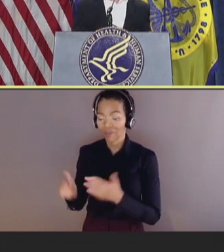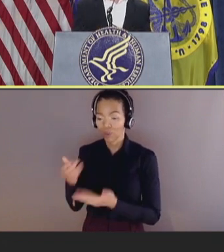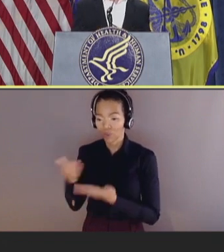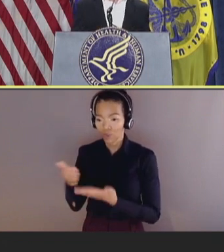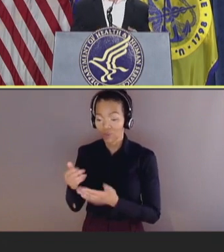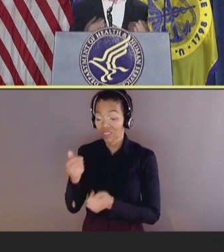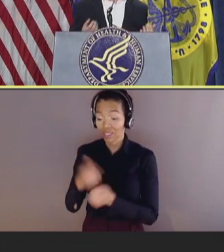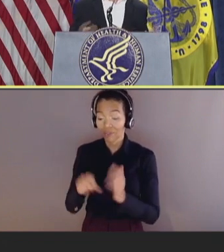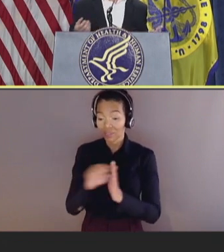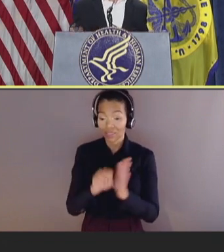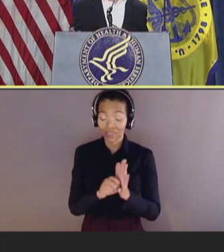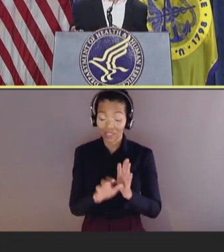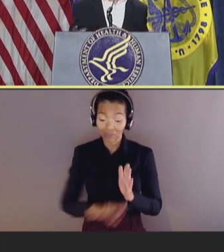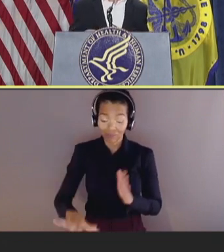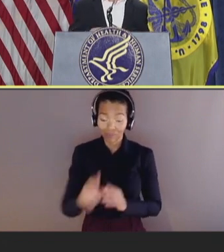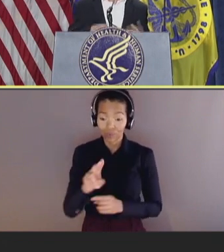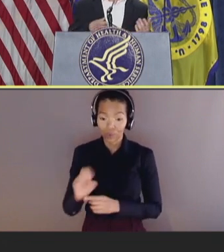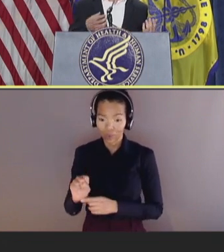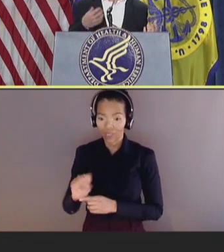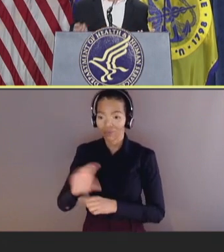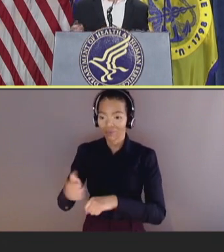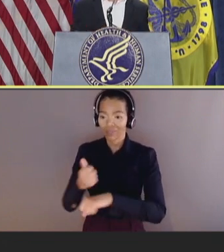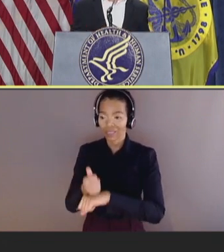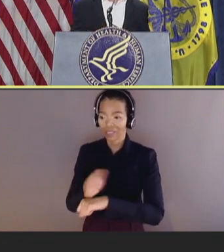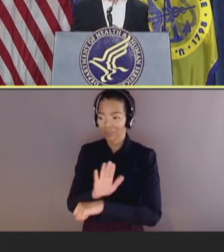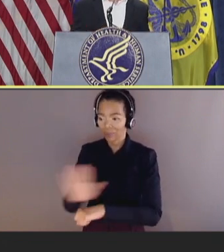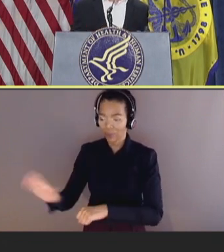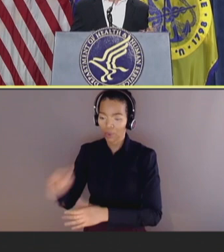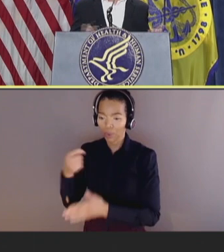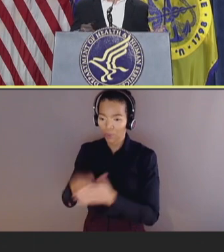country will set their own payment rate. And that's what I'm going to actually eventually